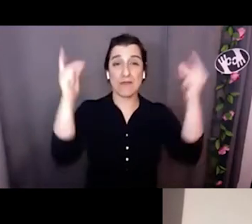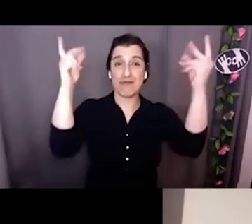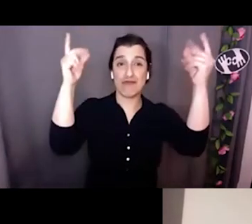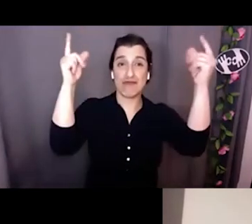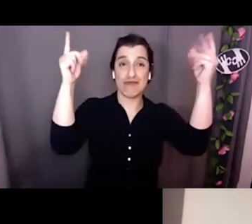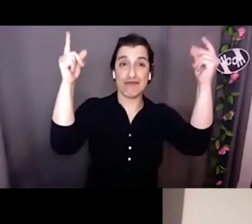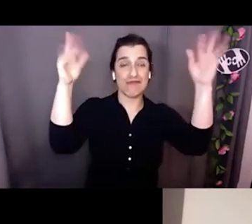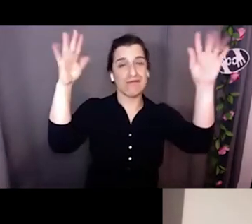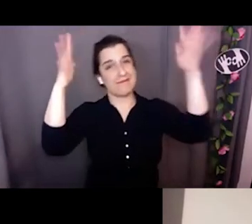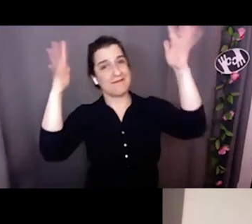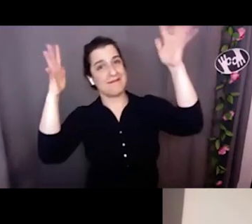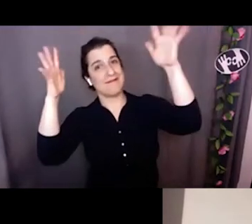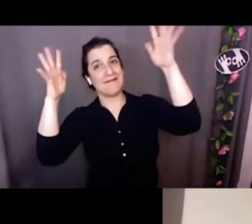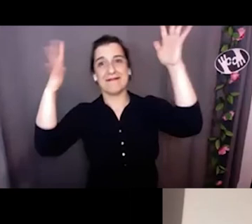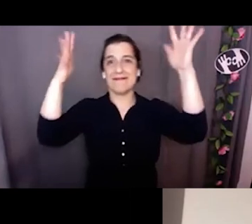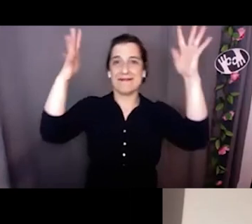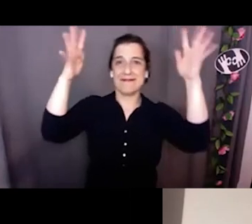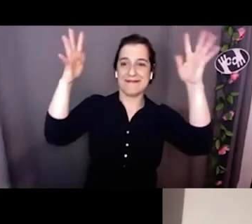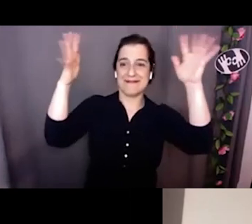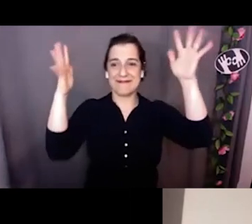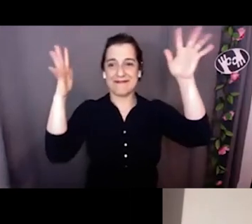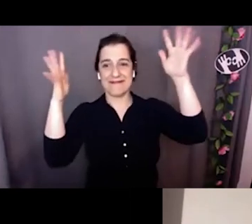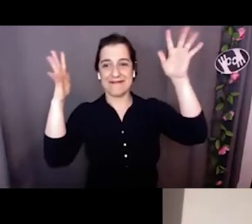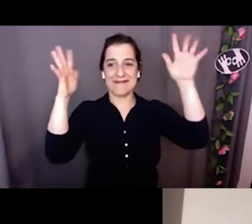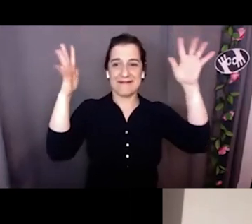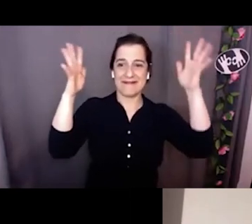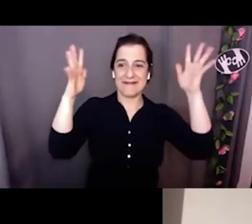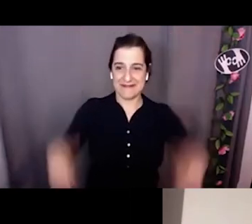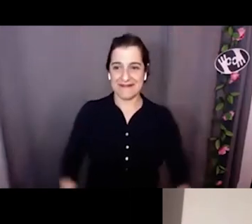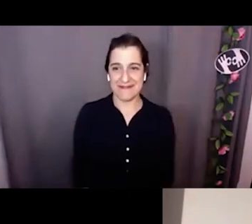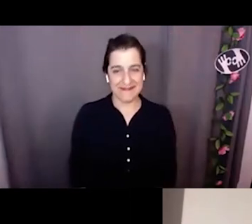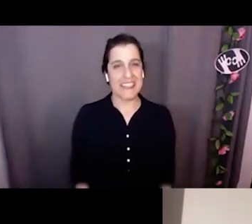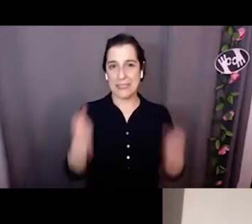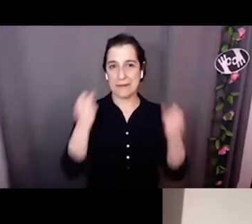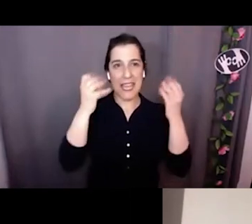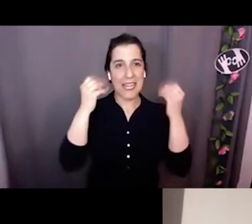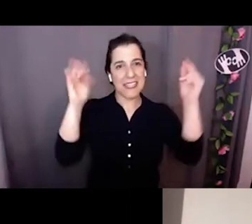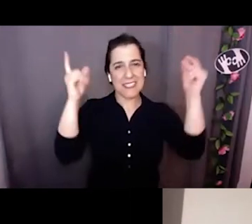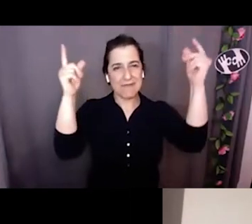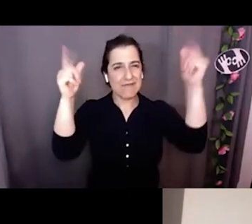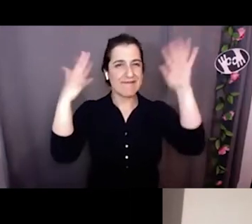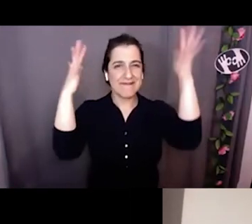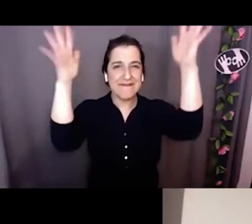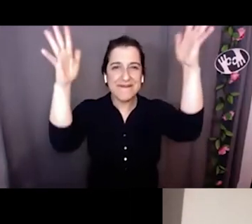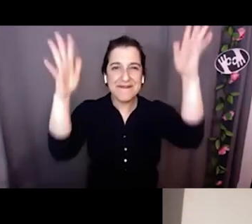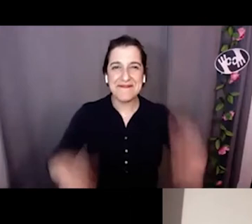Yeah. Lots of snaps. Mmm. Yeah. I'm really thankful to have this hour. You are,